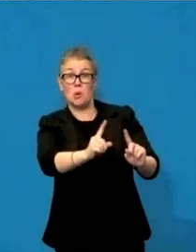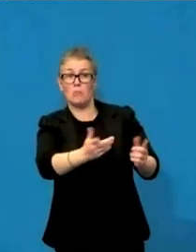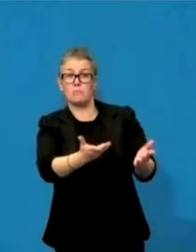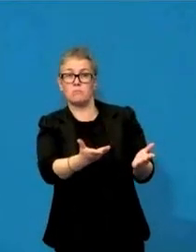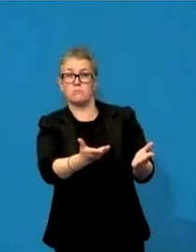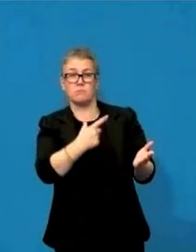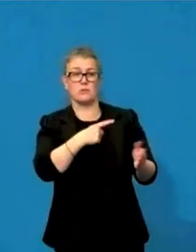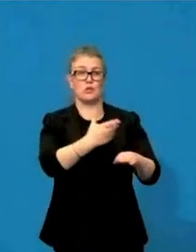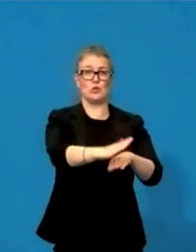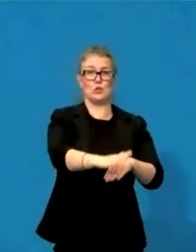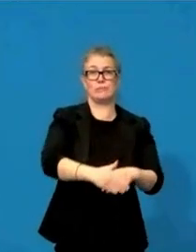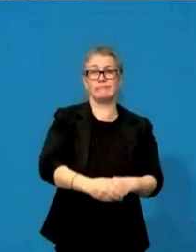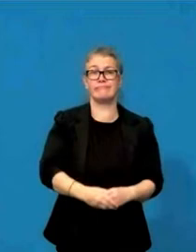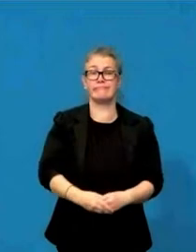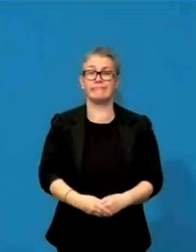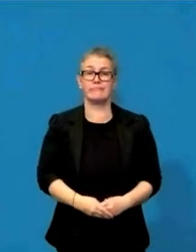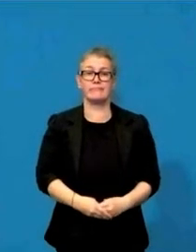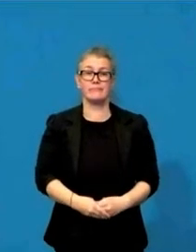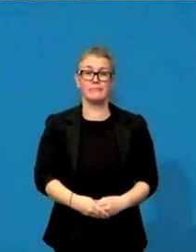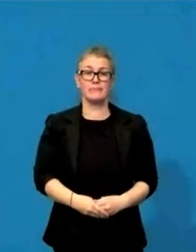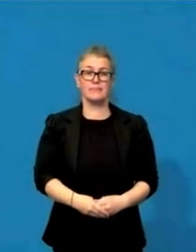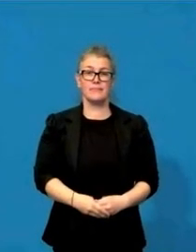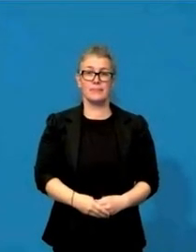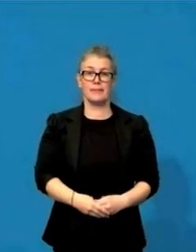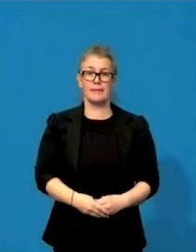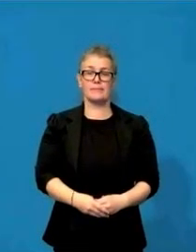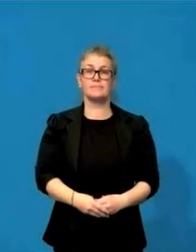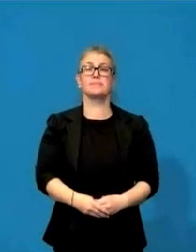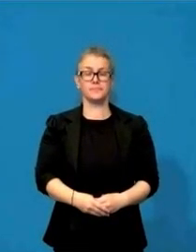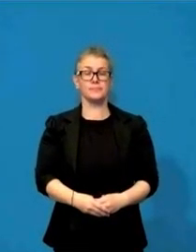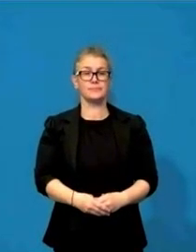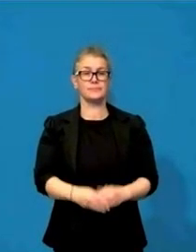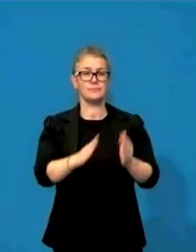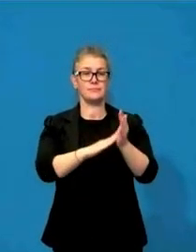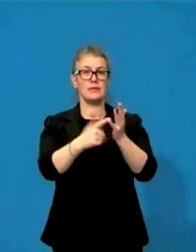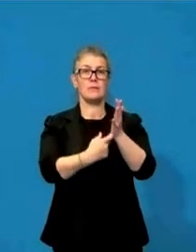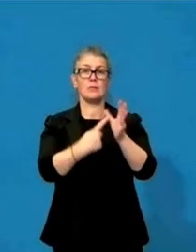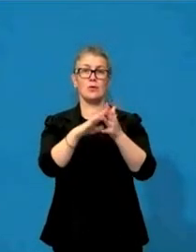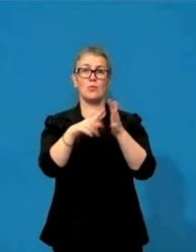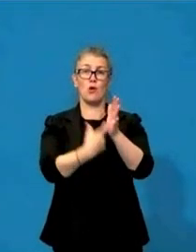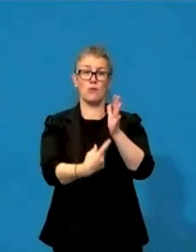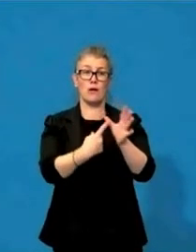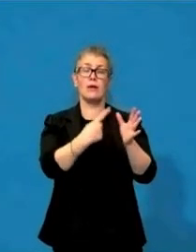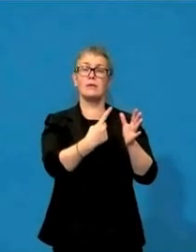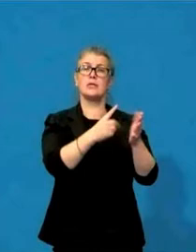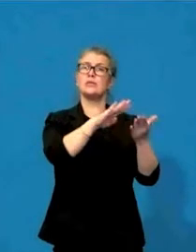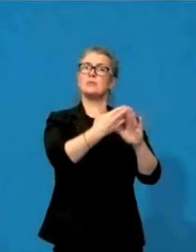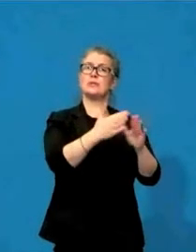And Marra Worra is one of the community organisations that's in Fitzroy